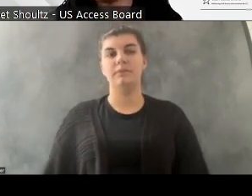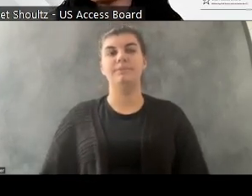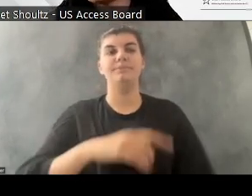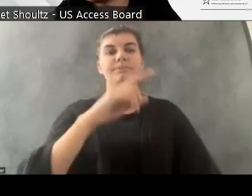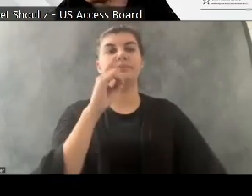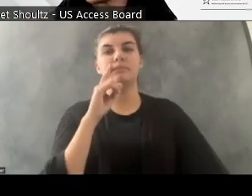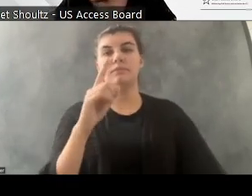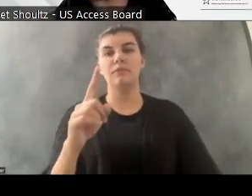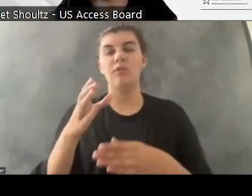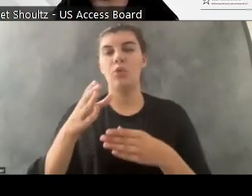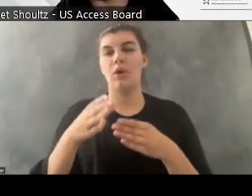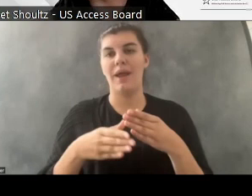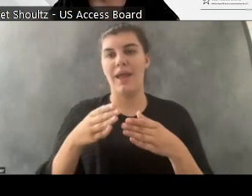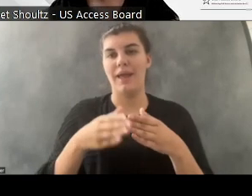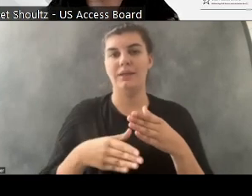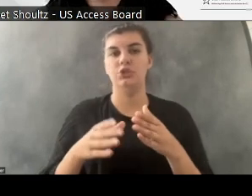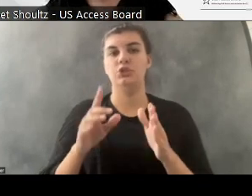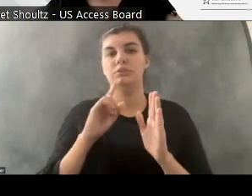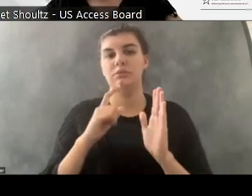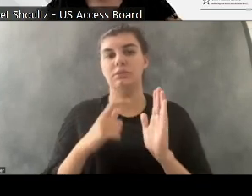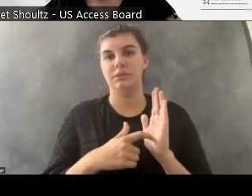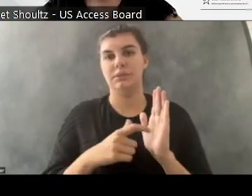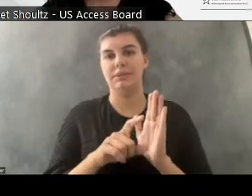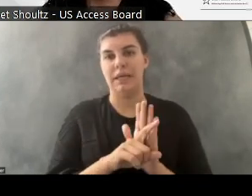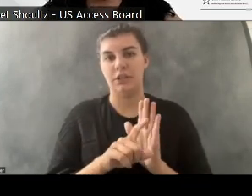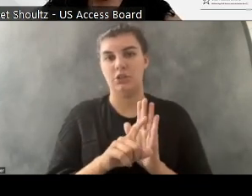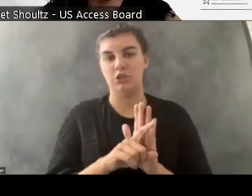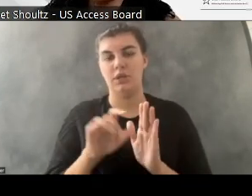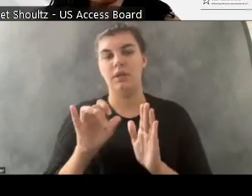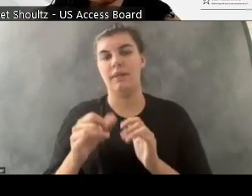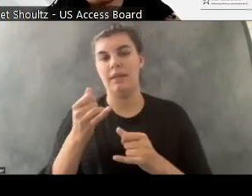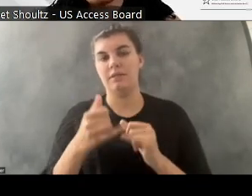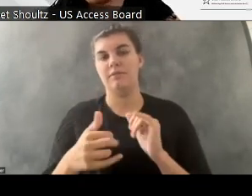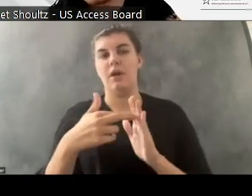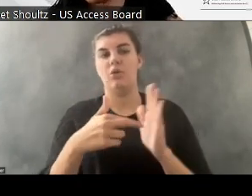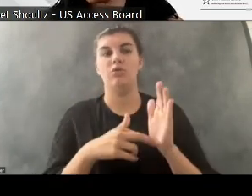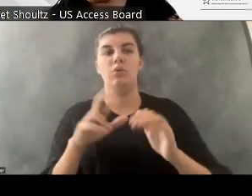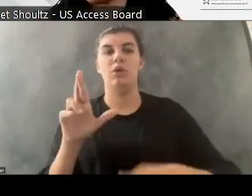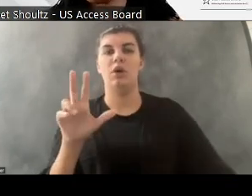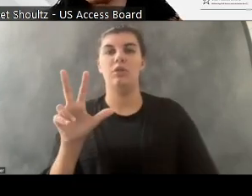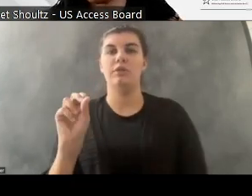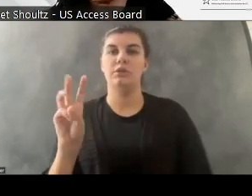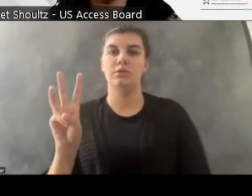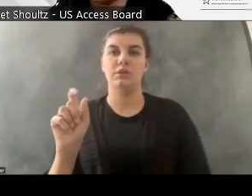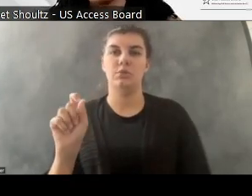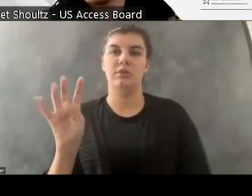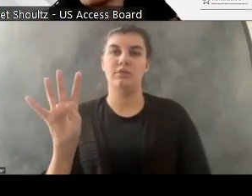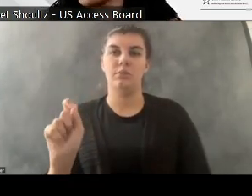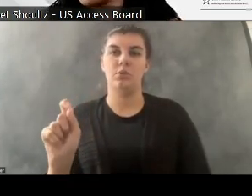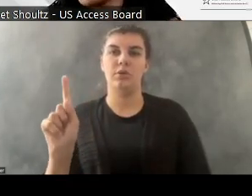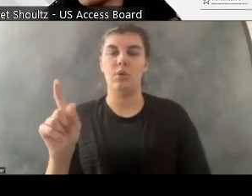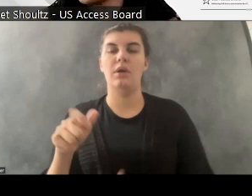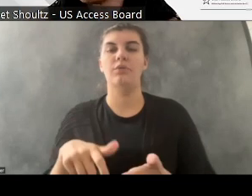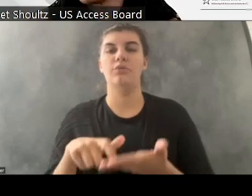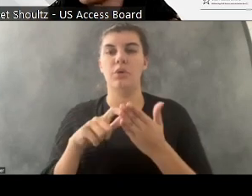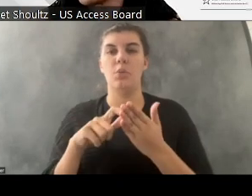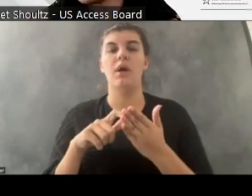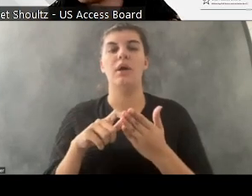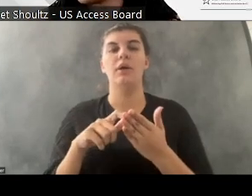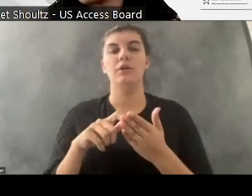For edge detection, that's specifically in the final rule at R306.4.1, and it requires